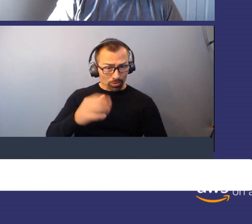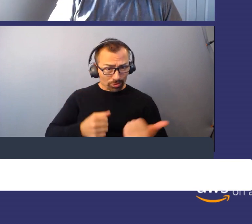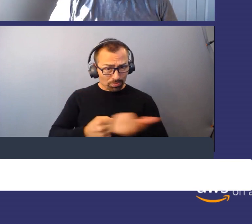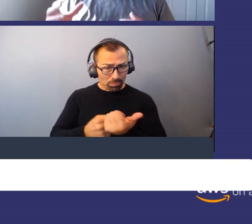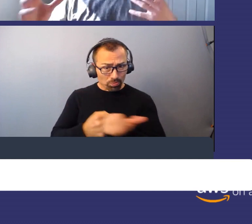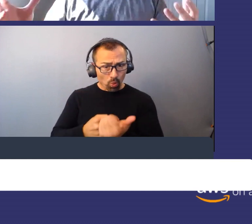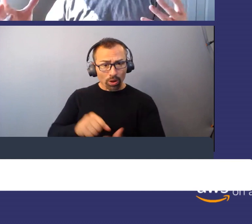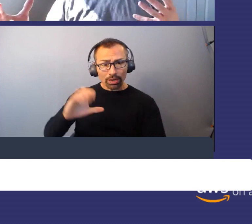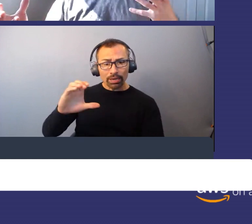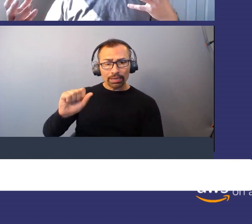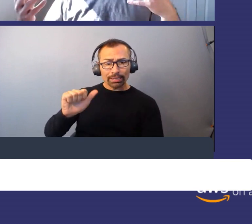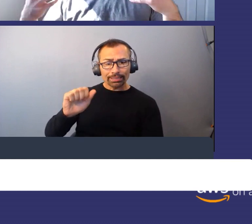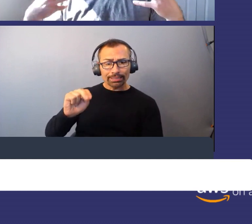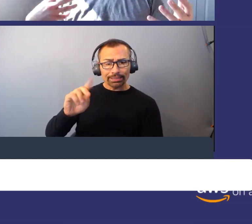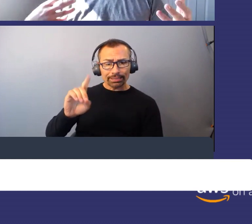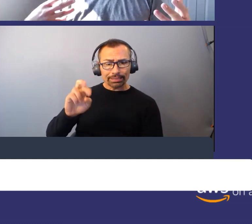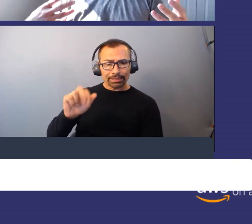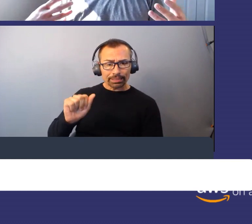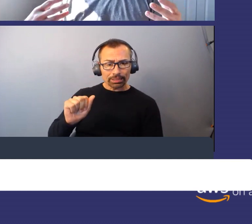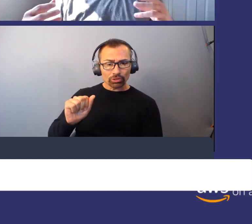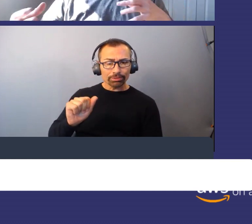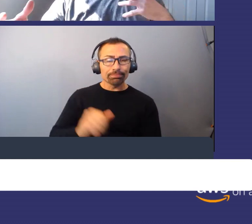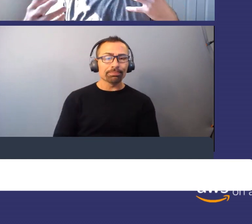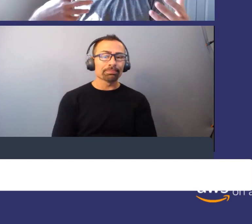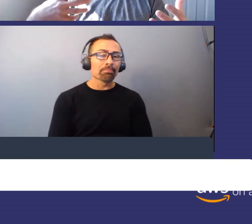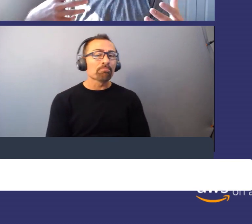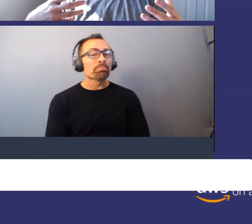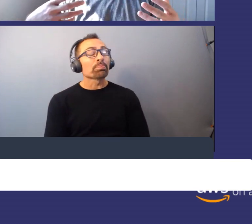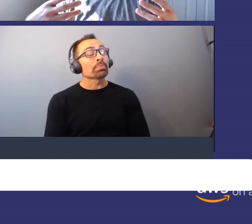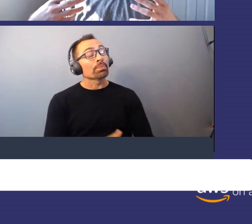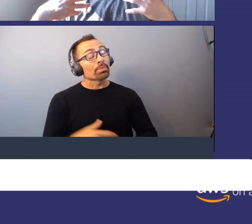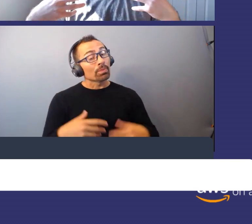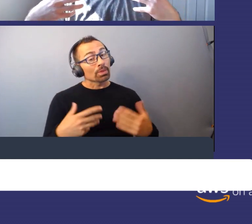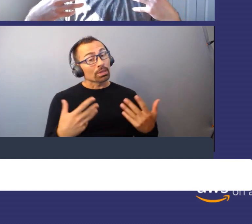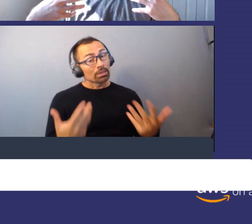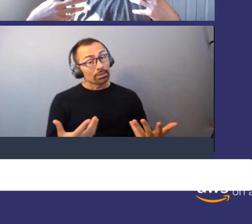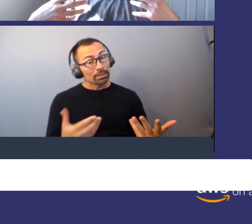So Neptune uses our own storage layer behind the covers.